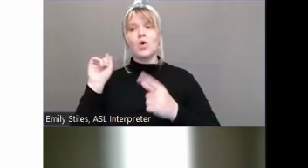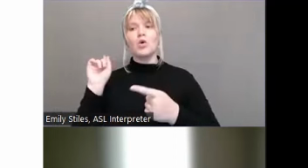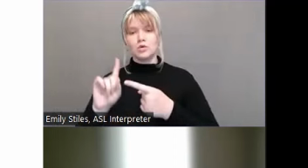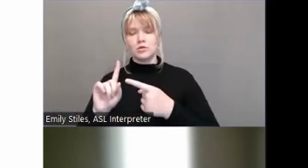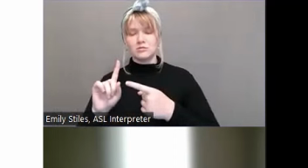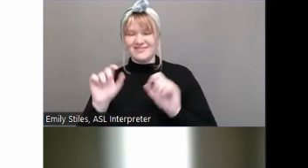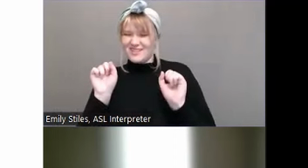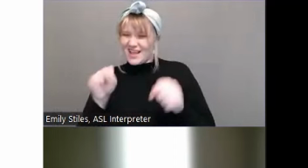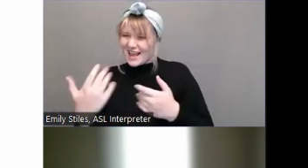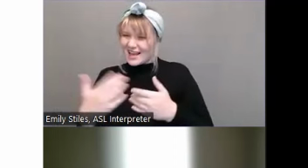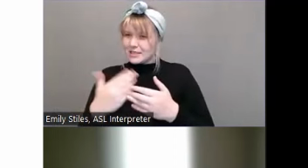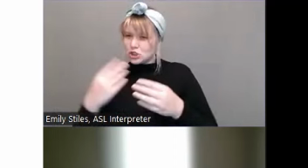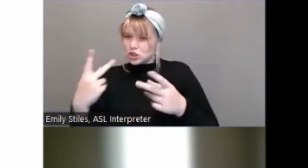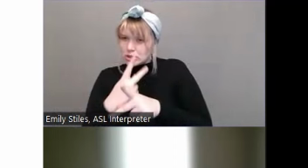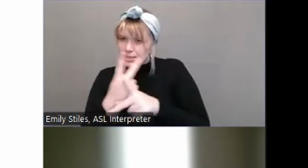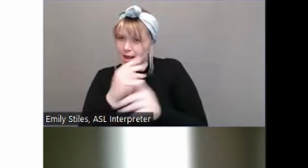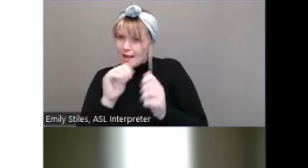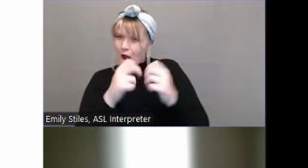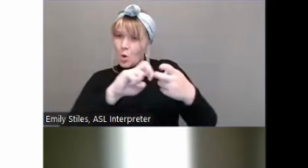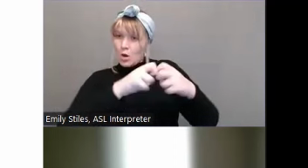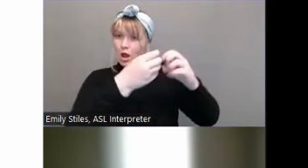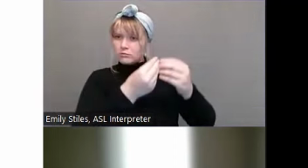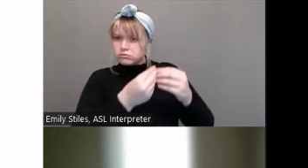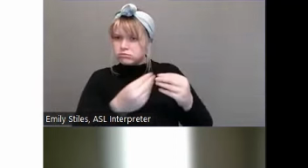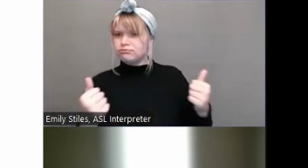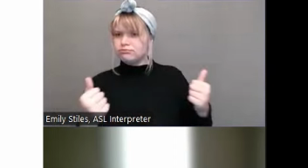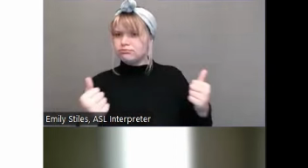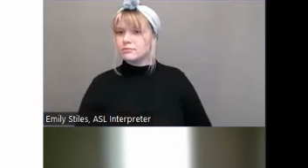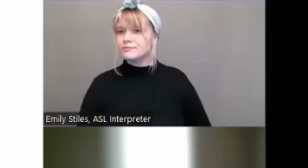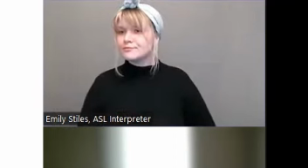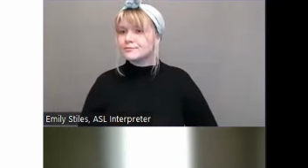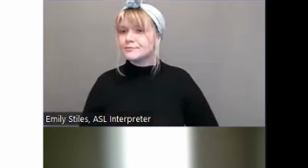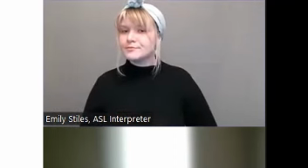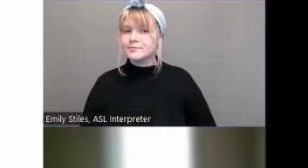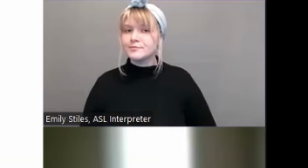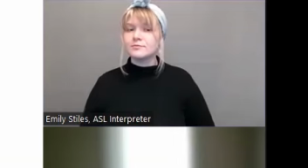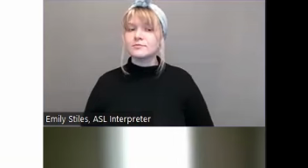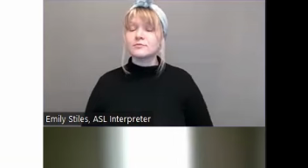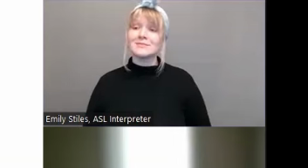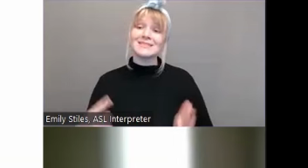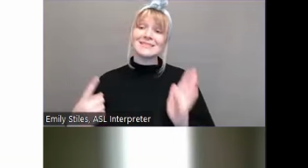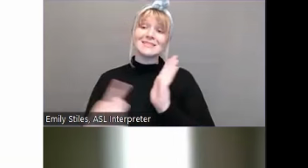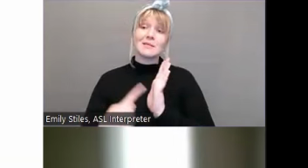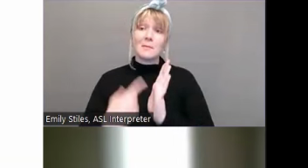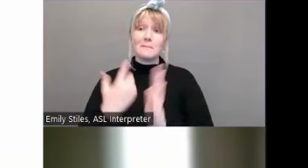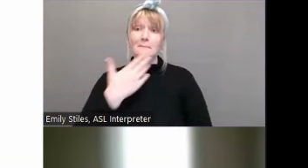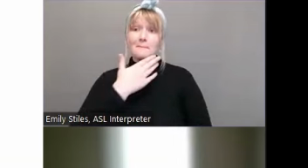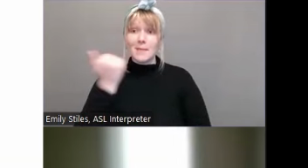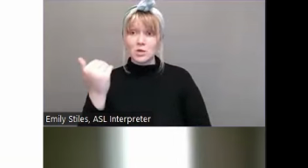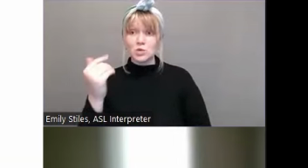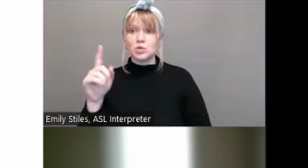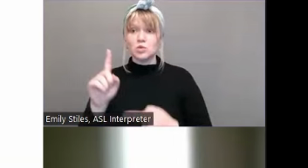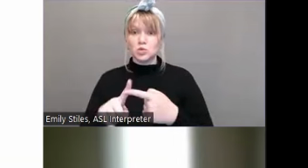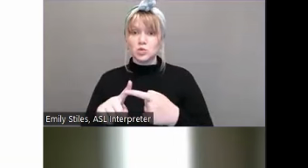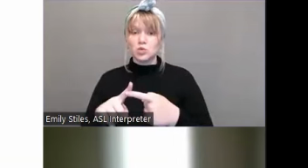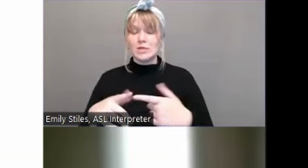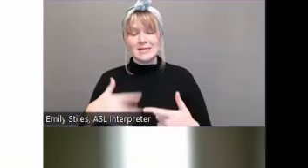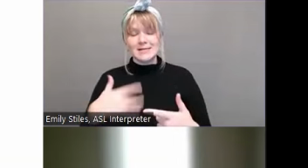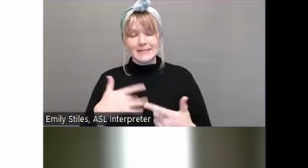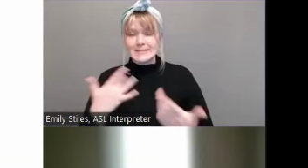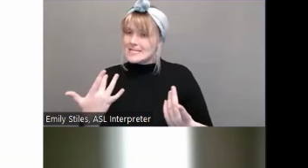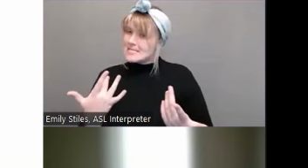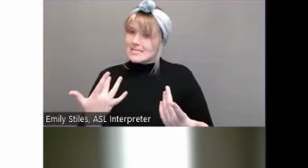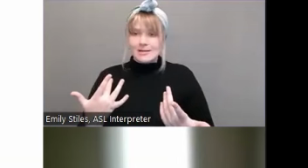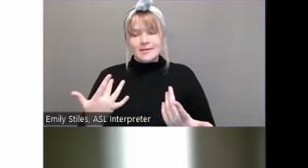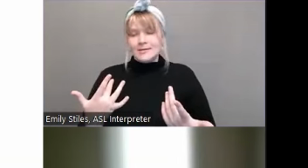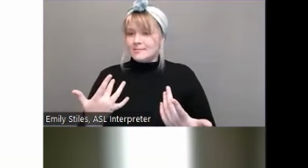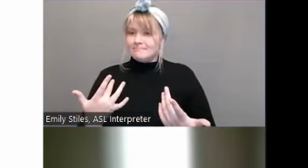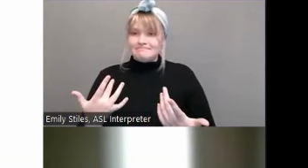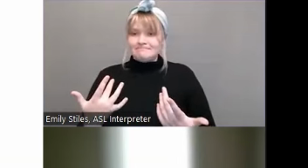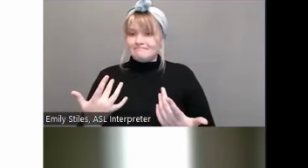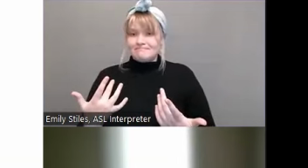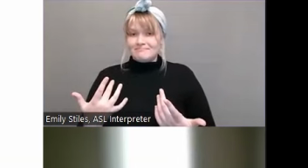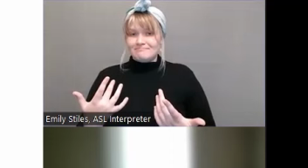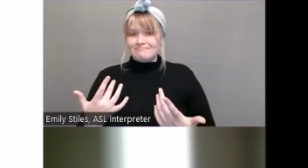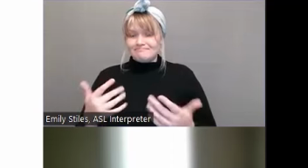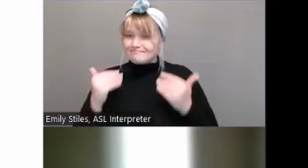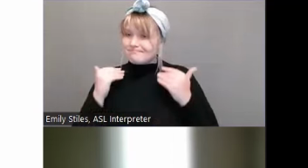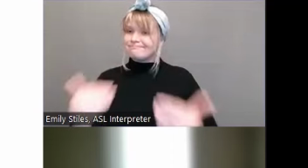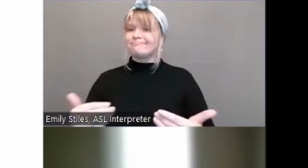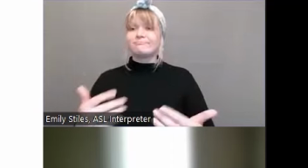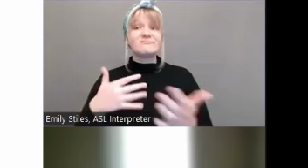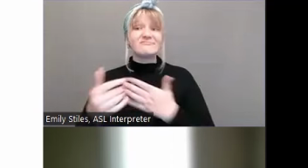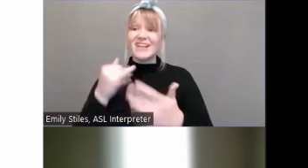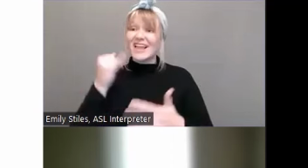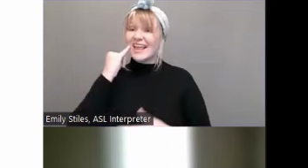solve or get through that red tape or come up with innovative solutions.